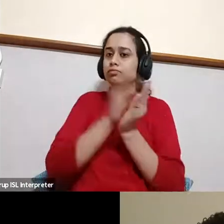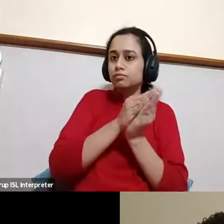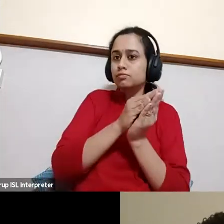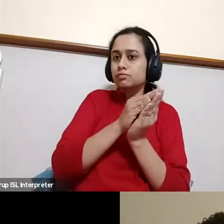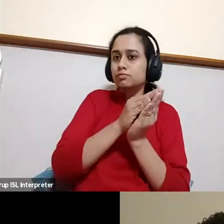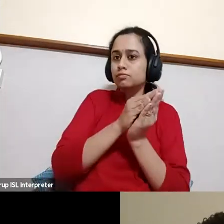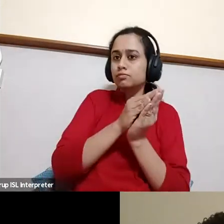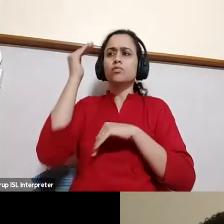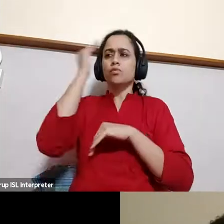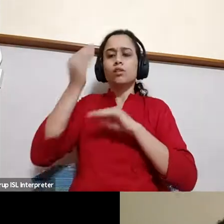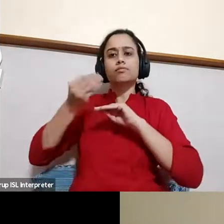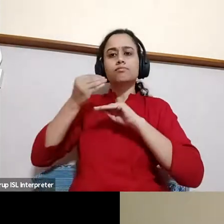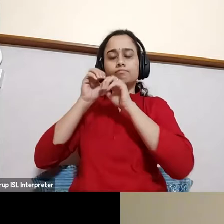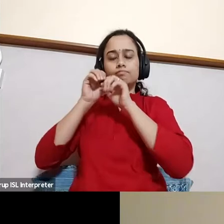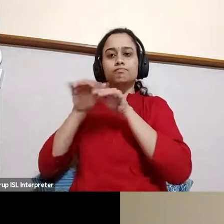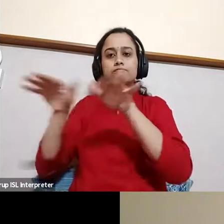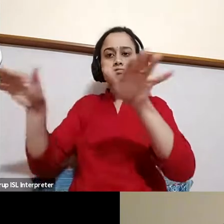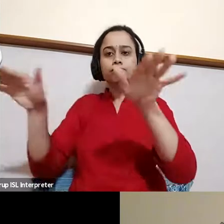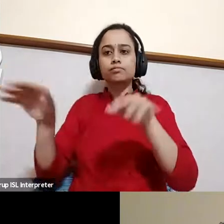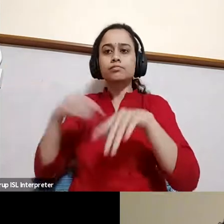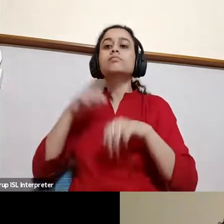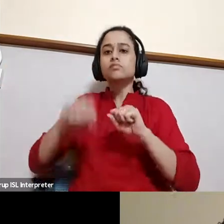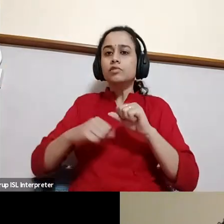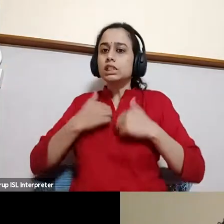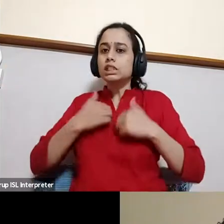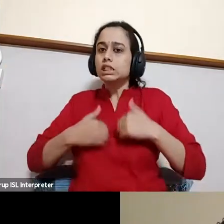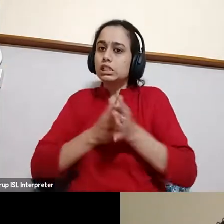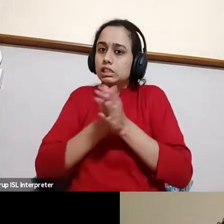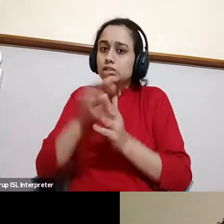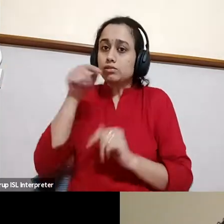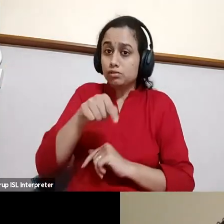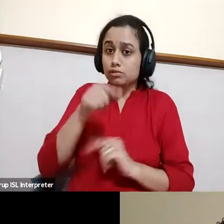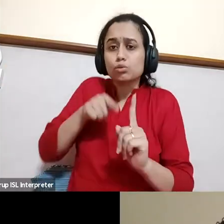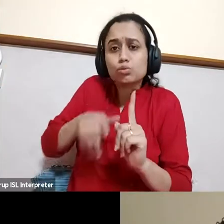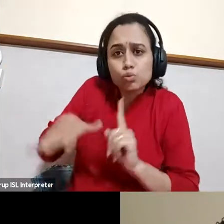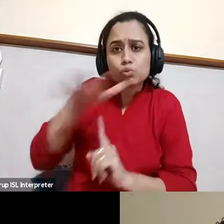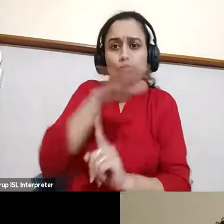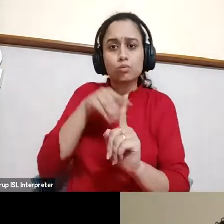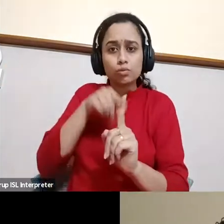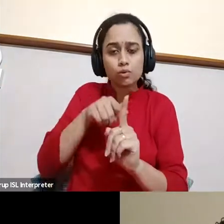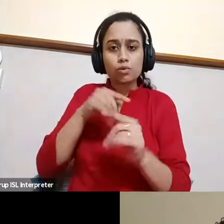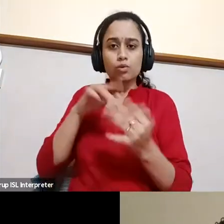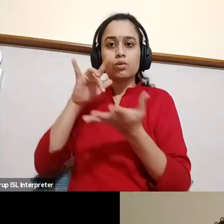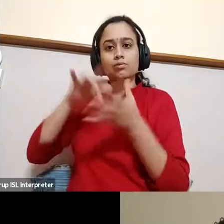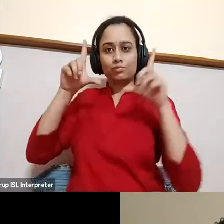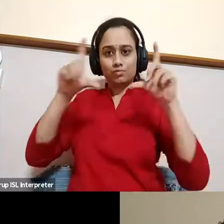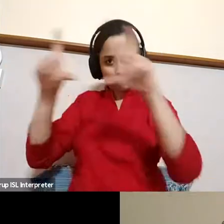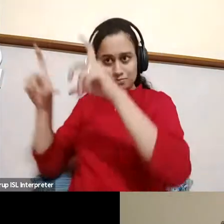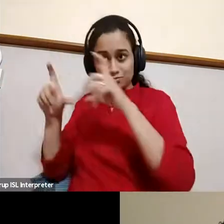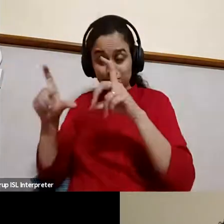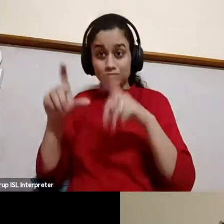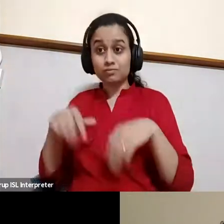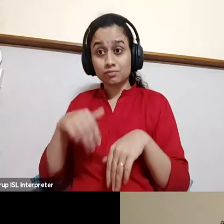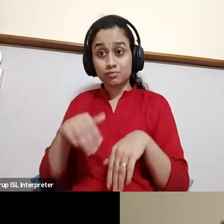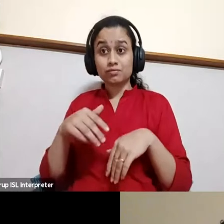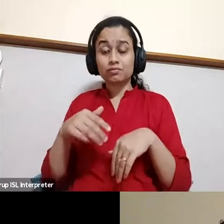obviously this this interest in local studio um studios has kind of become more fashionable